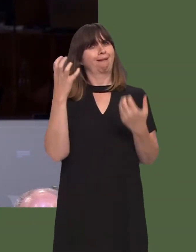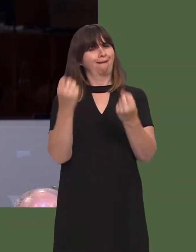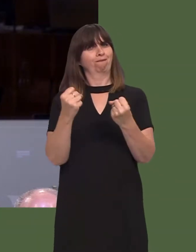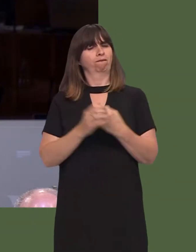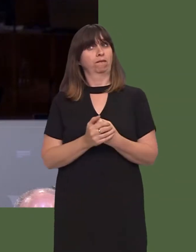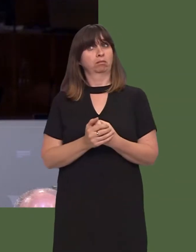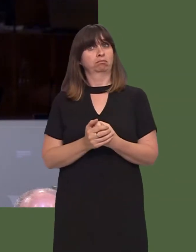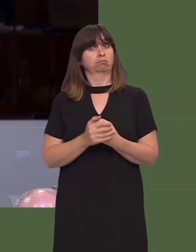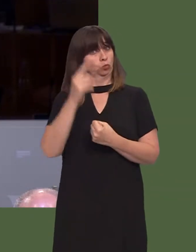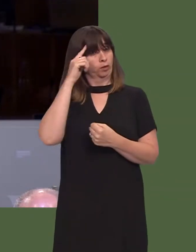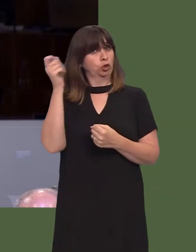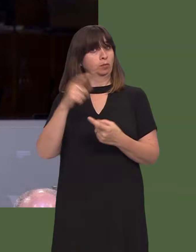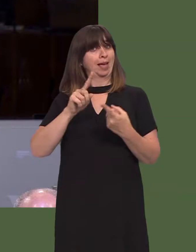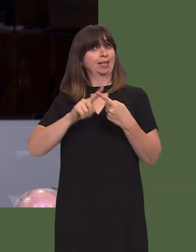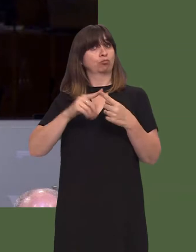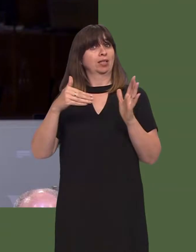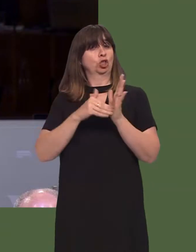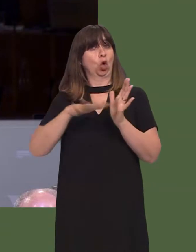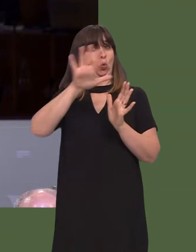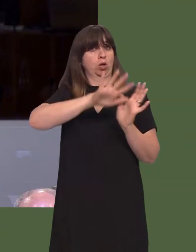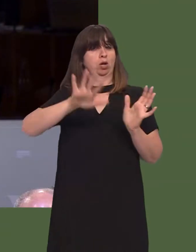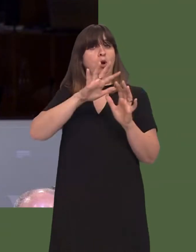First Minister, is: do you think there is a case for an enterprise zone, or a growth